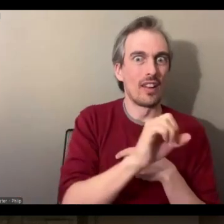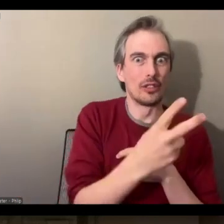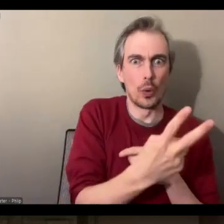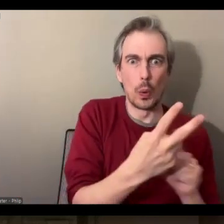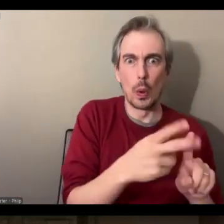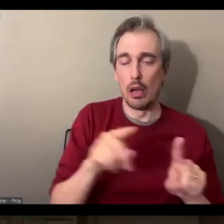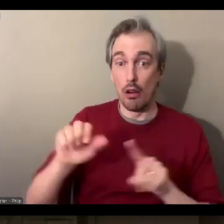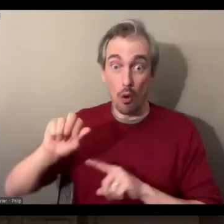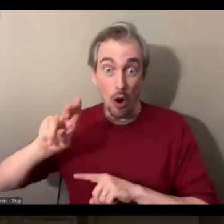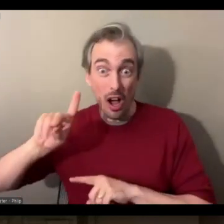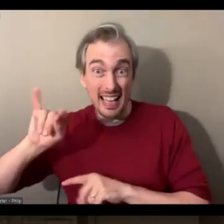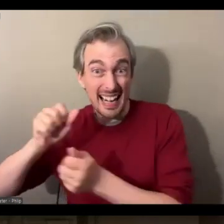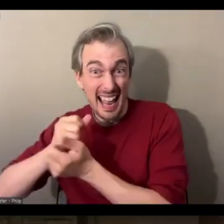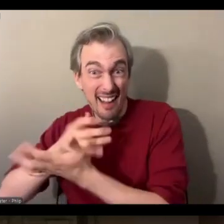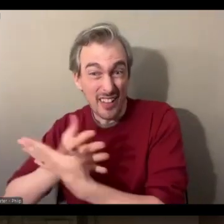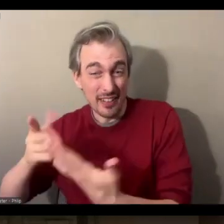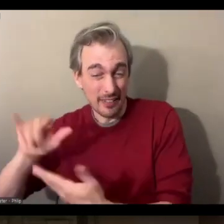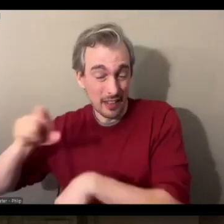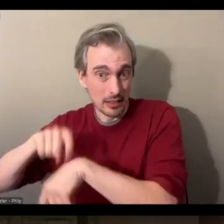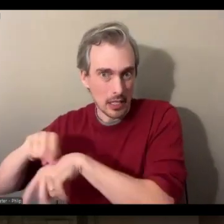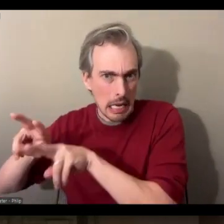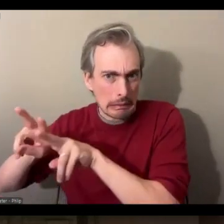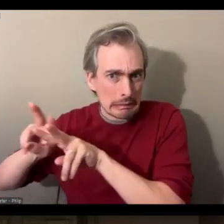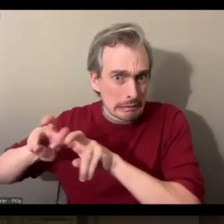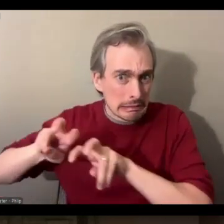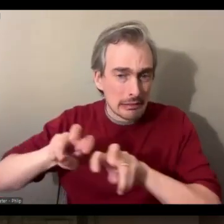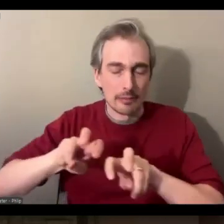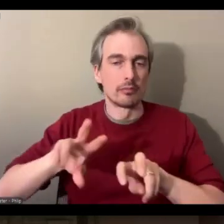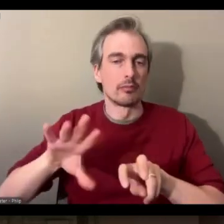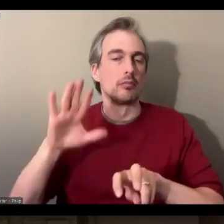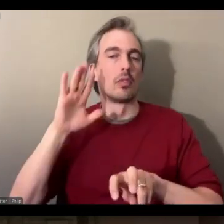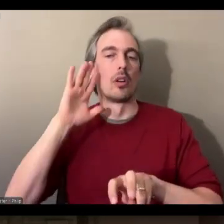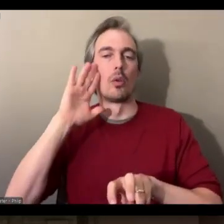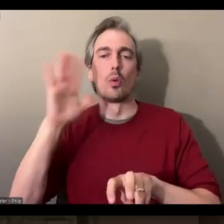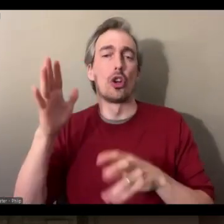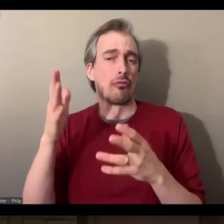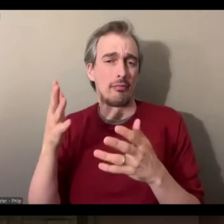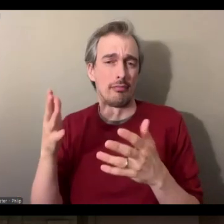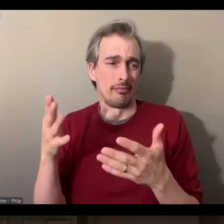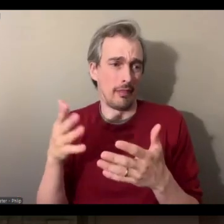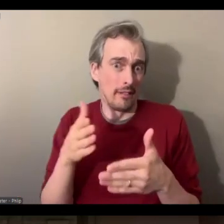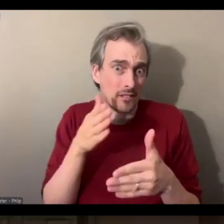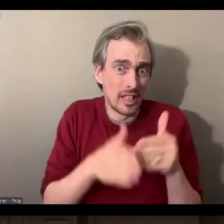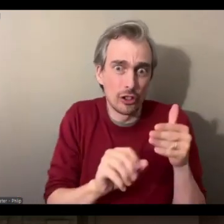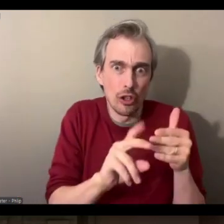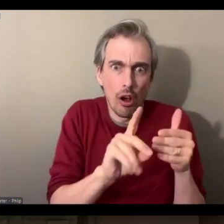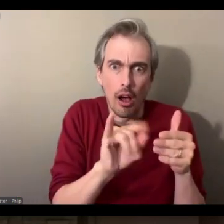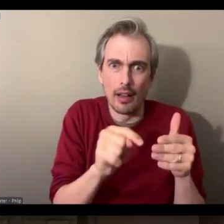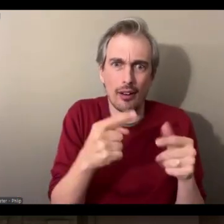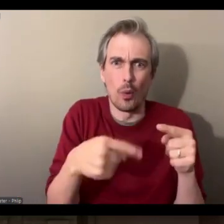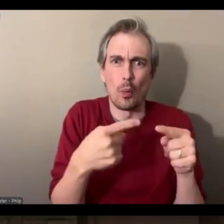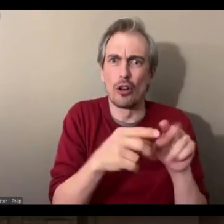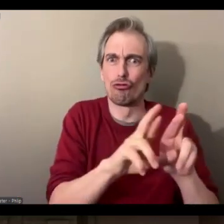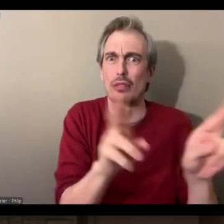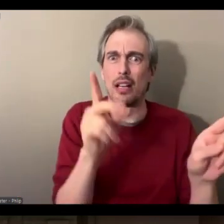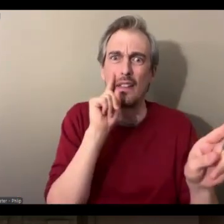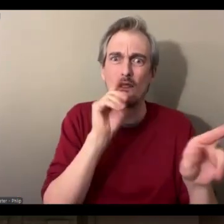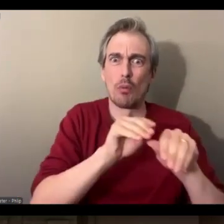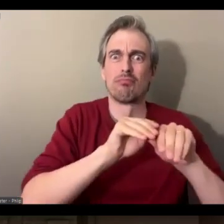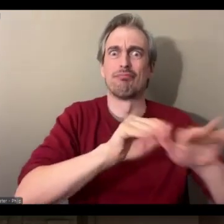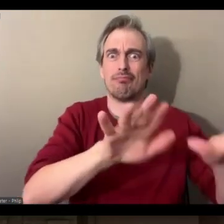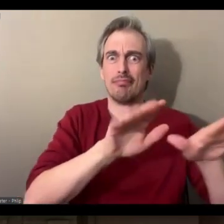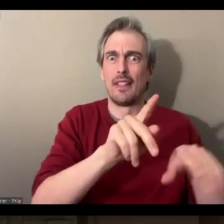that continuous checking while work on phase 1 is ongoing basically allowed us to have visibility